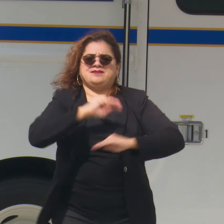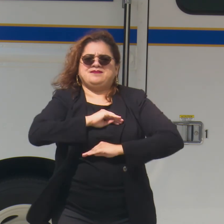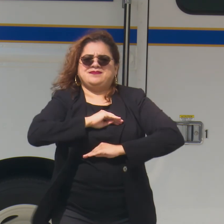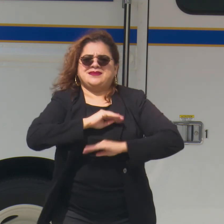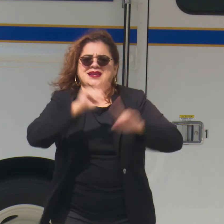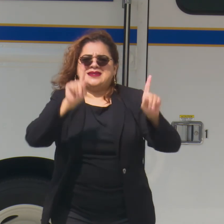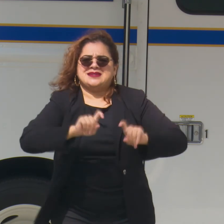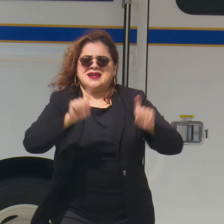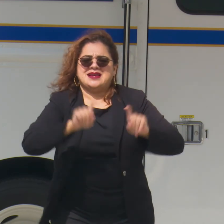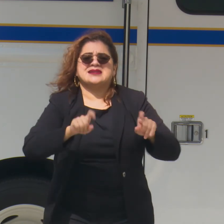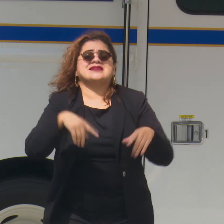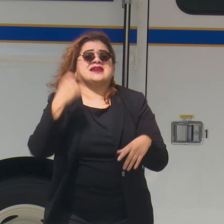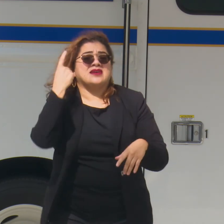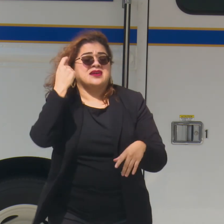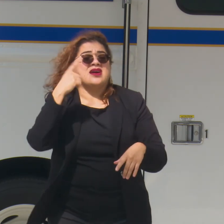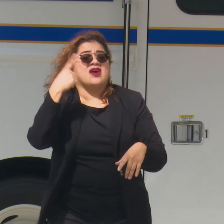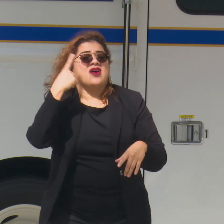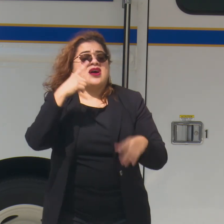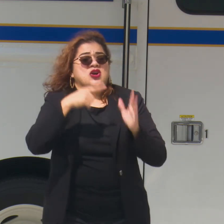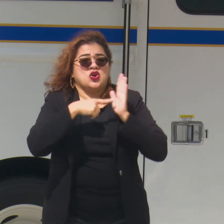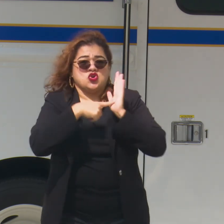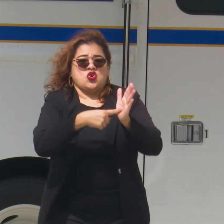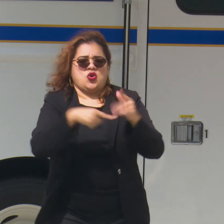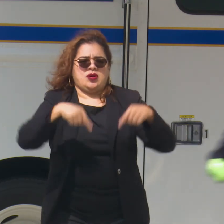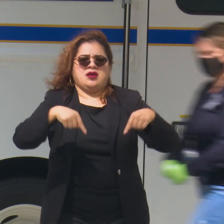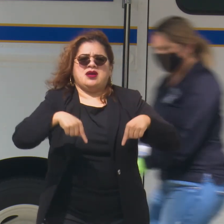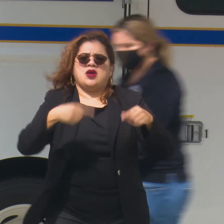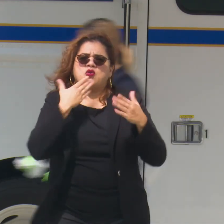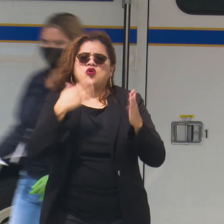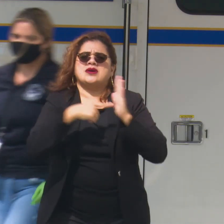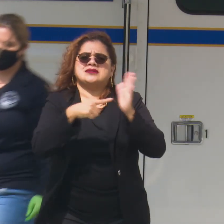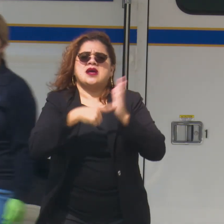of L.A county as well. But thank you for the question.